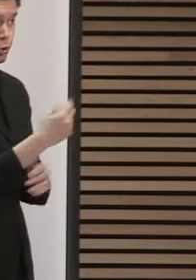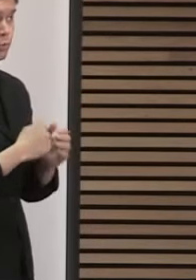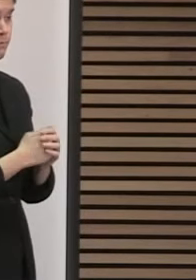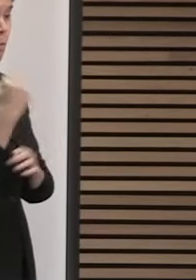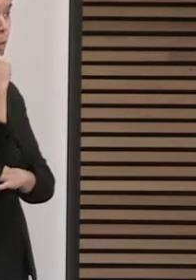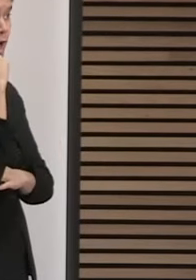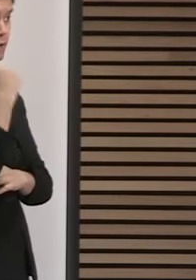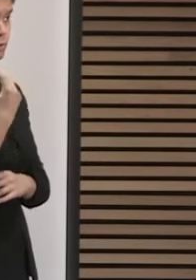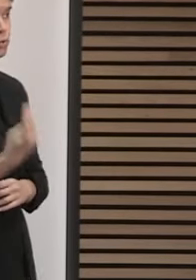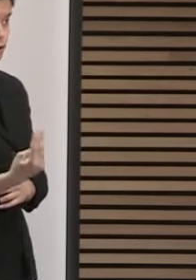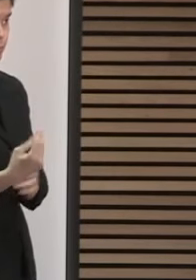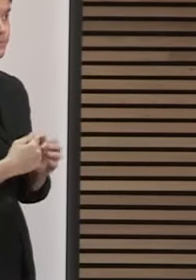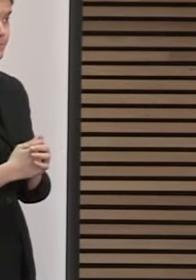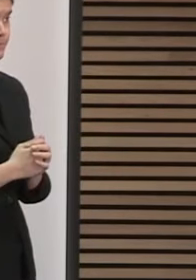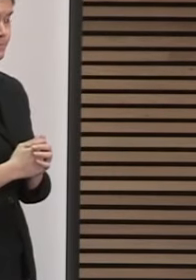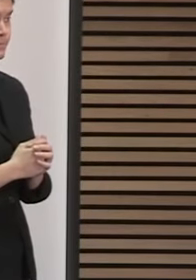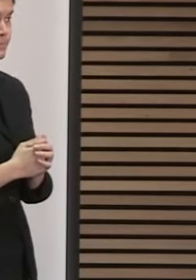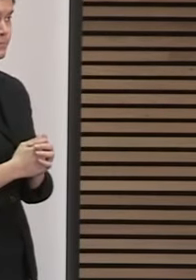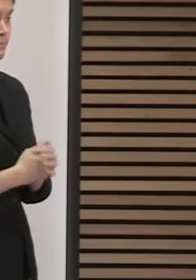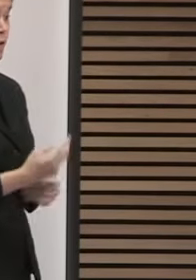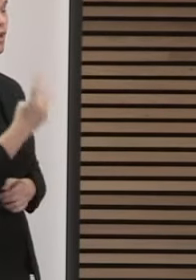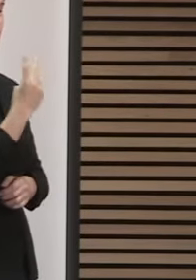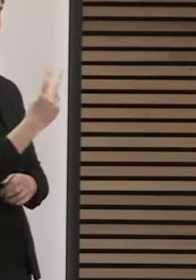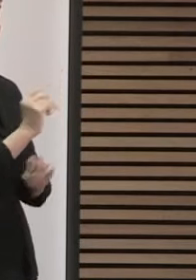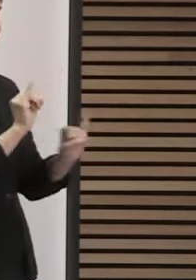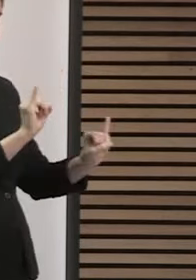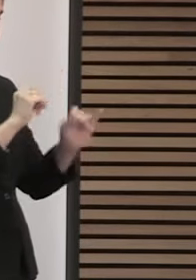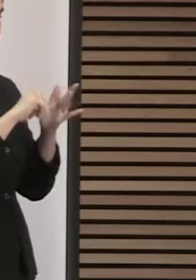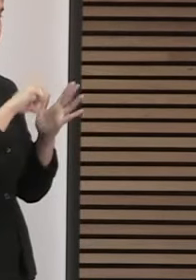people using QR codes to scan